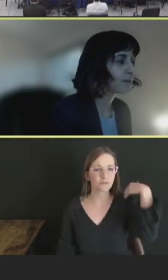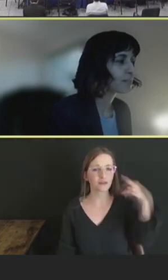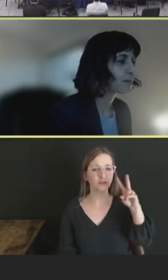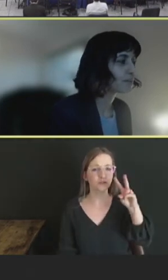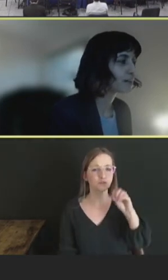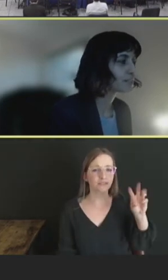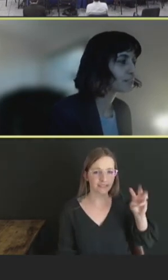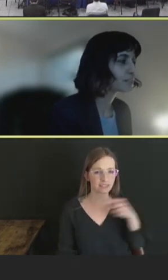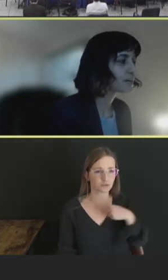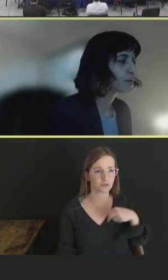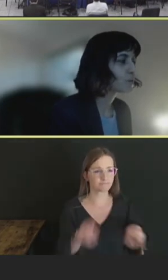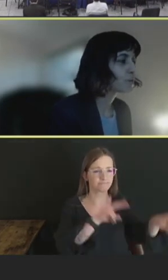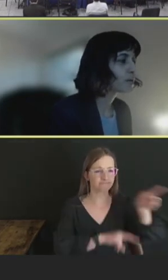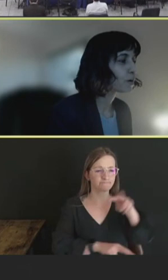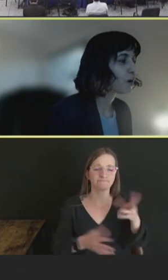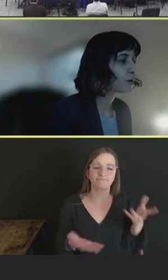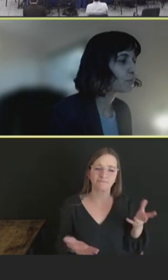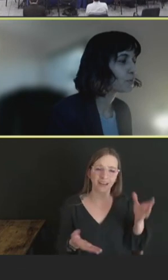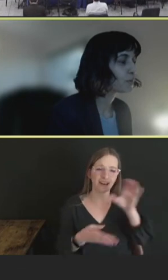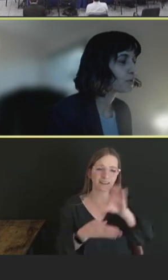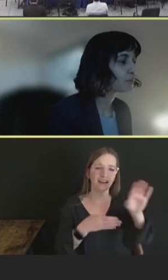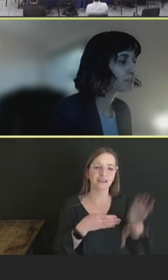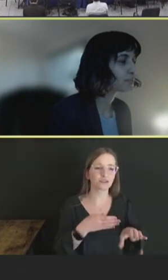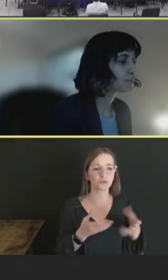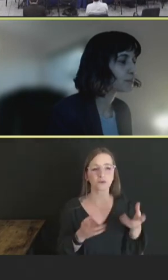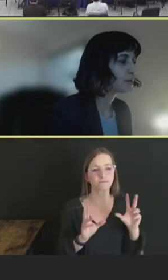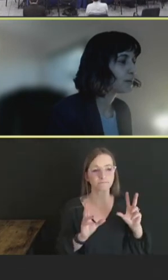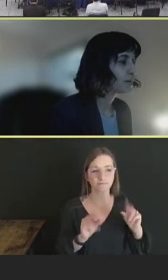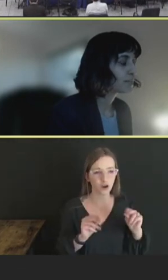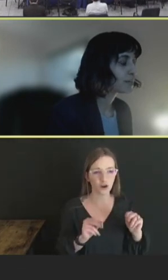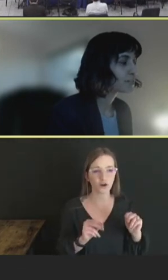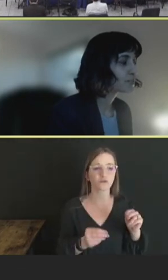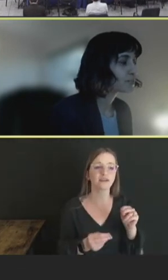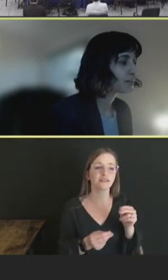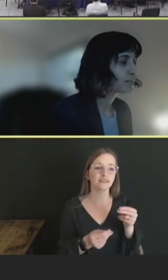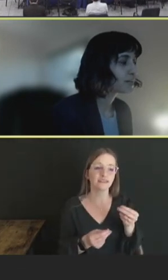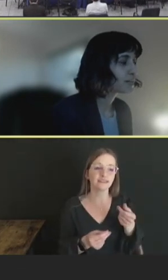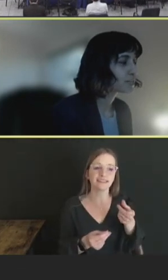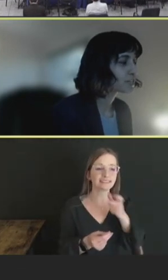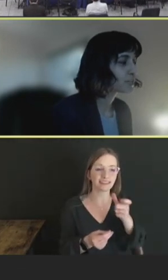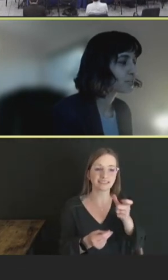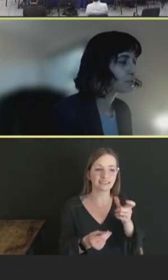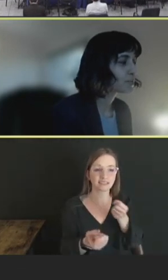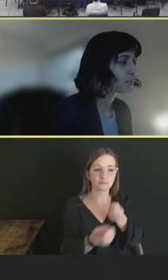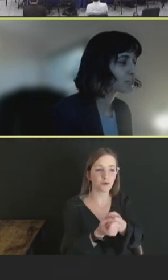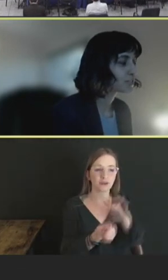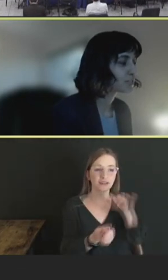that vaccines weaken or harm the immune system. They also stated that additional epidemiological